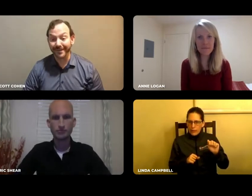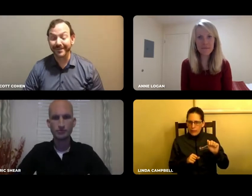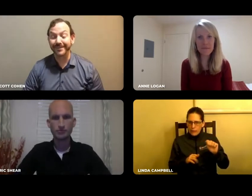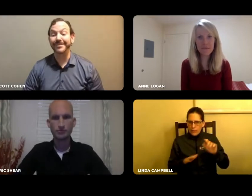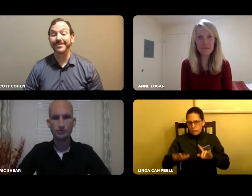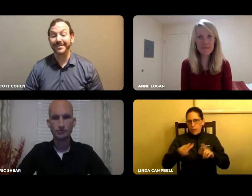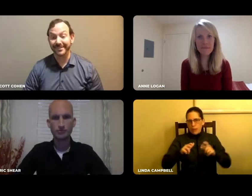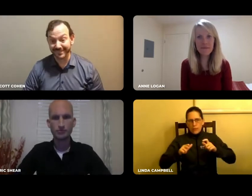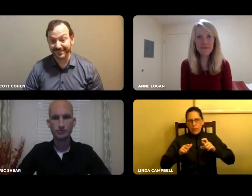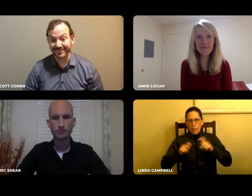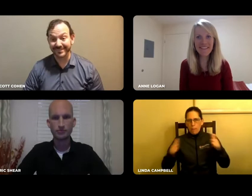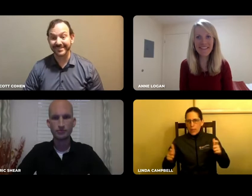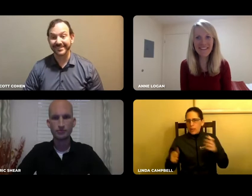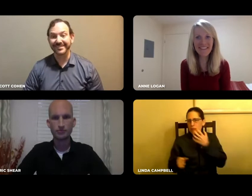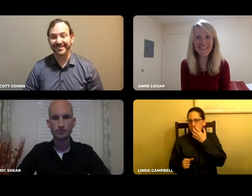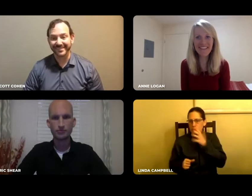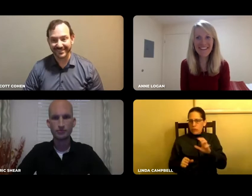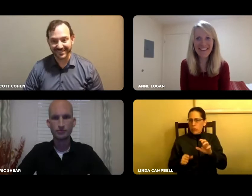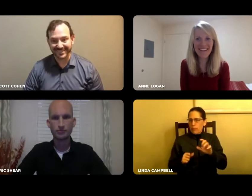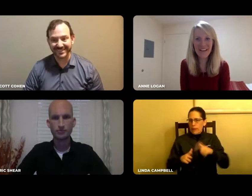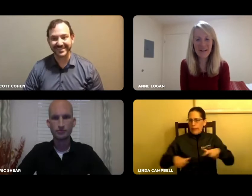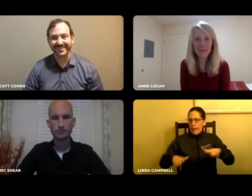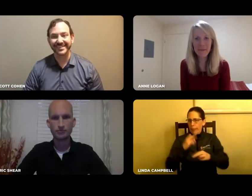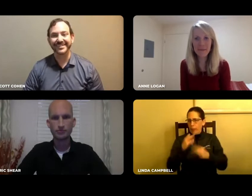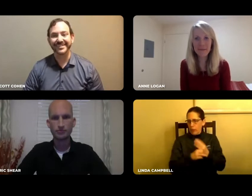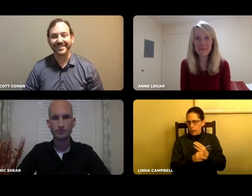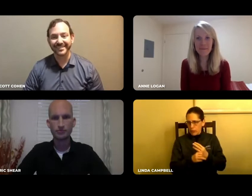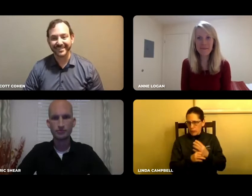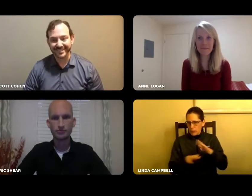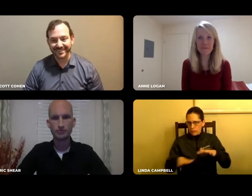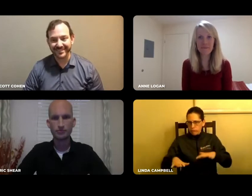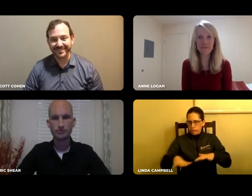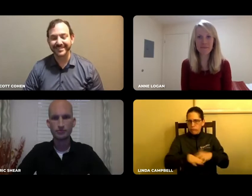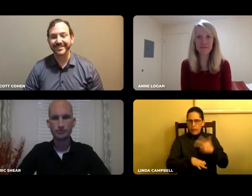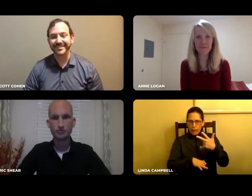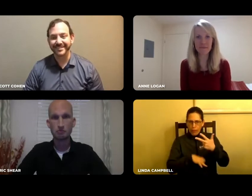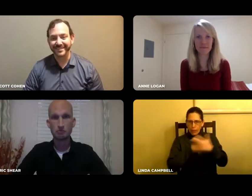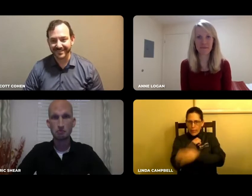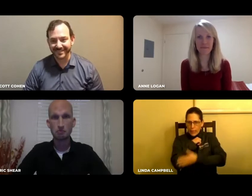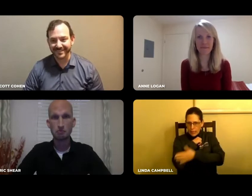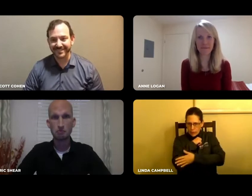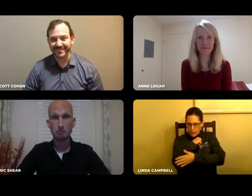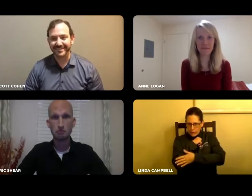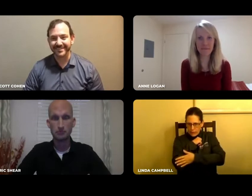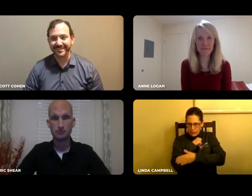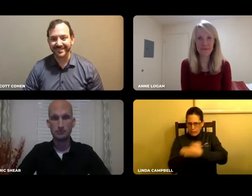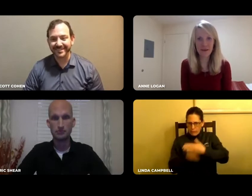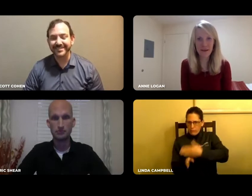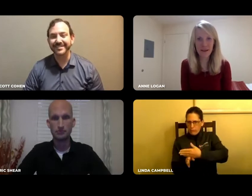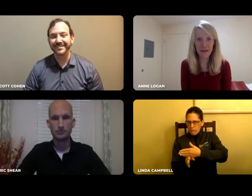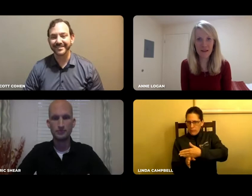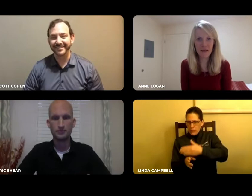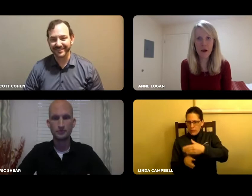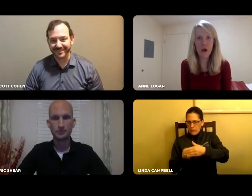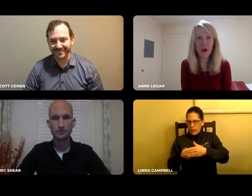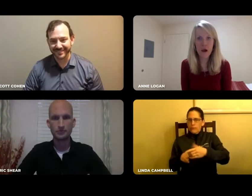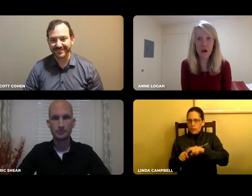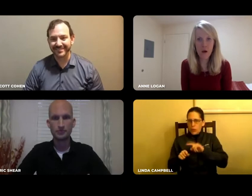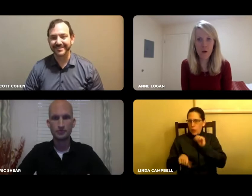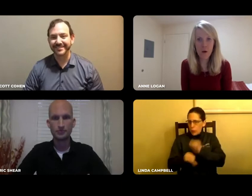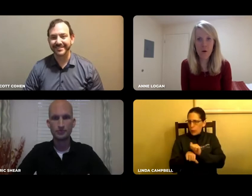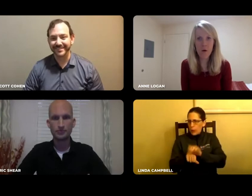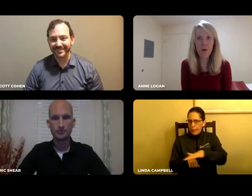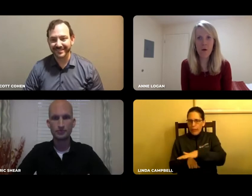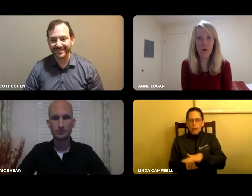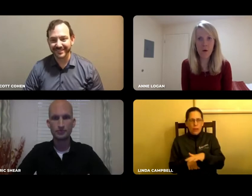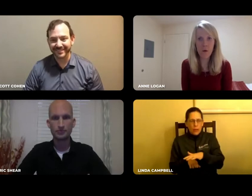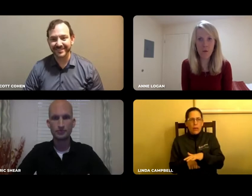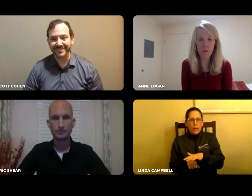That's the largest lake in the world.